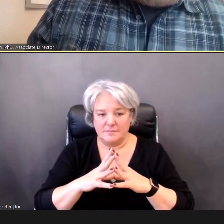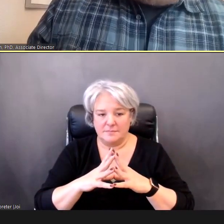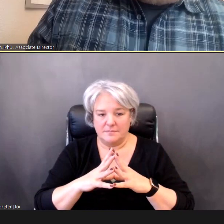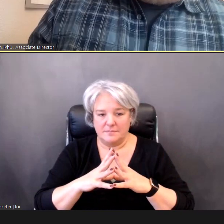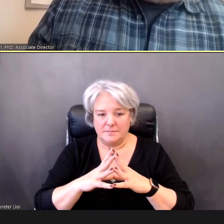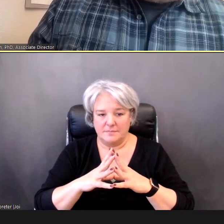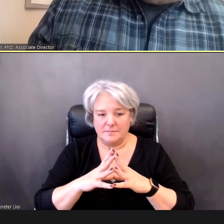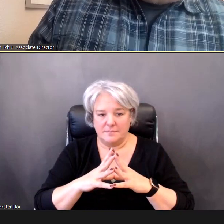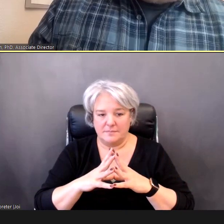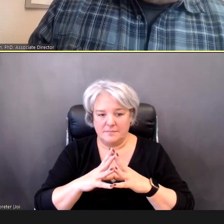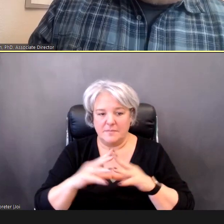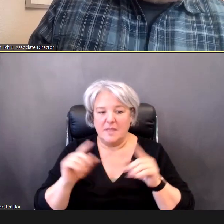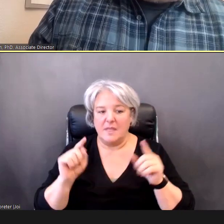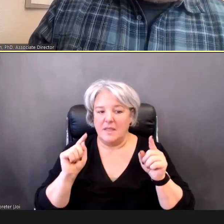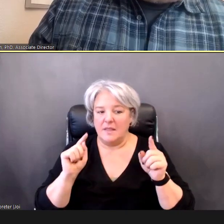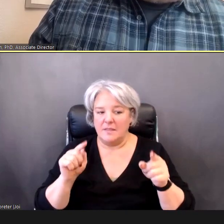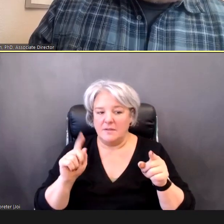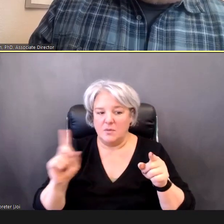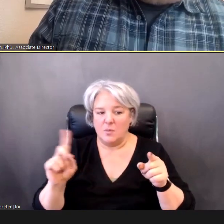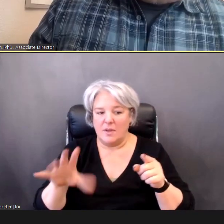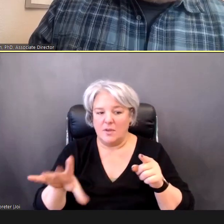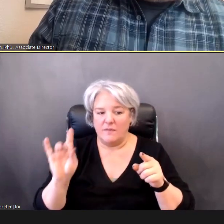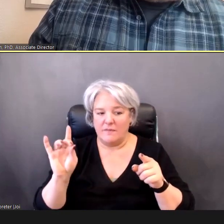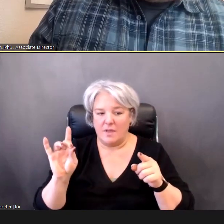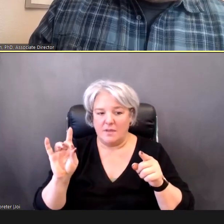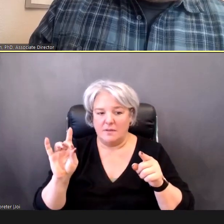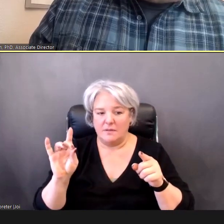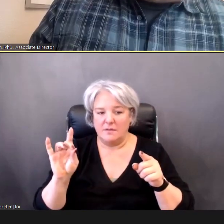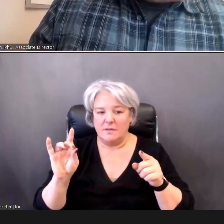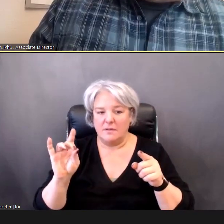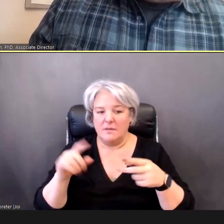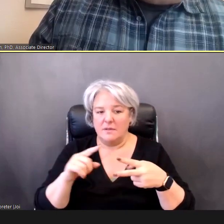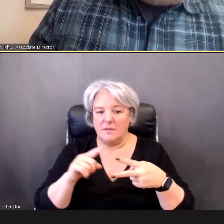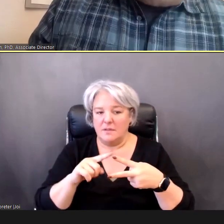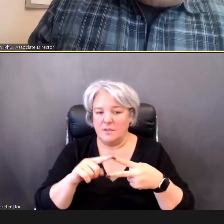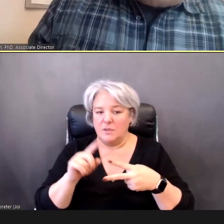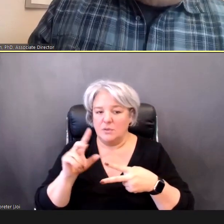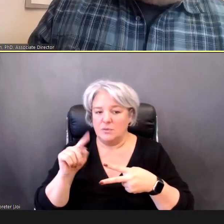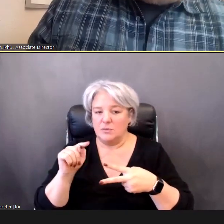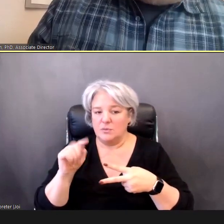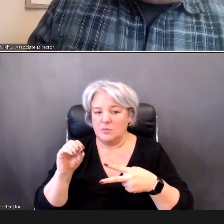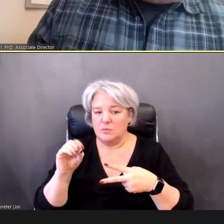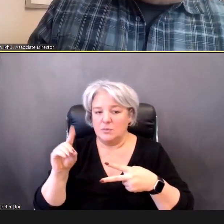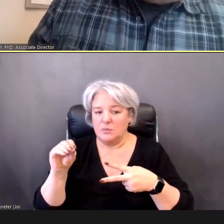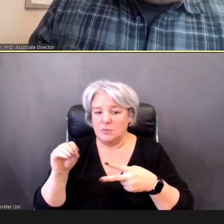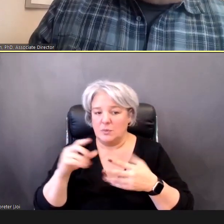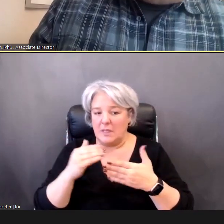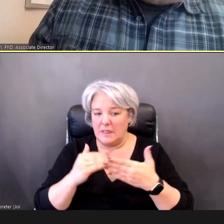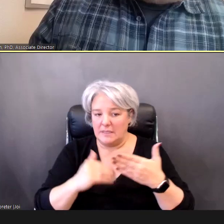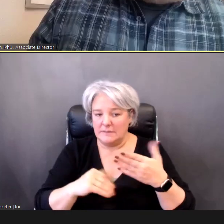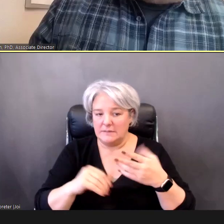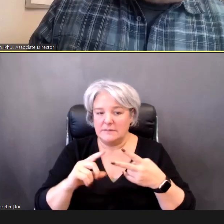and this is where you'll find the um a